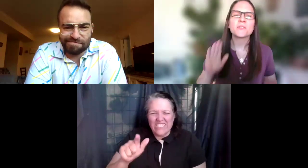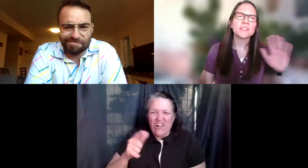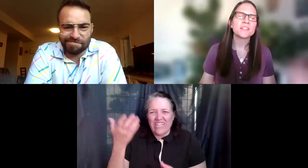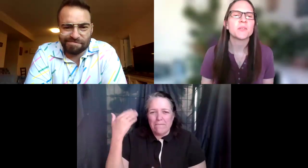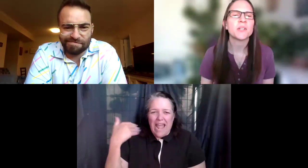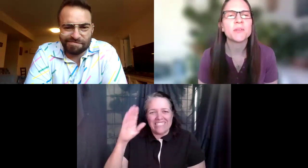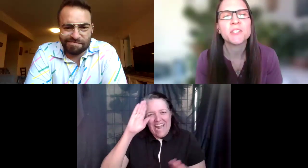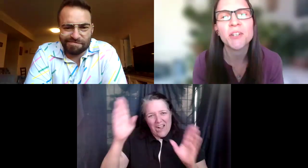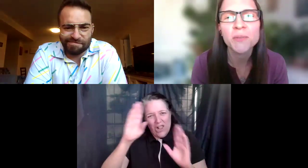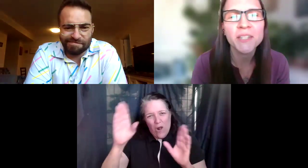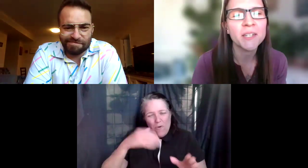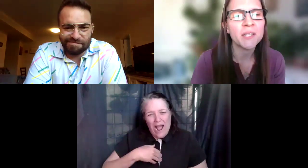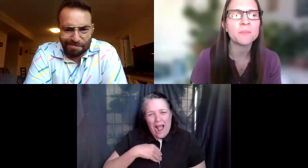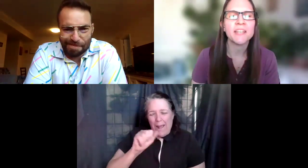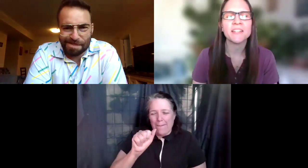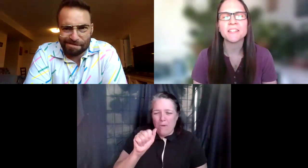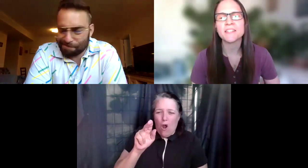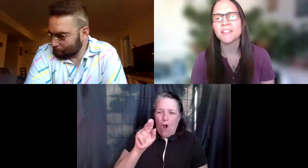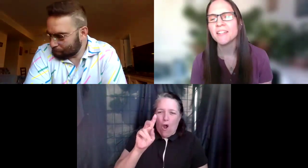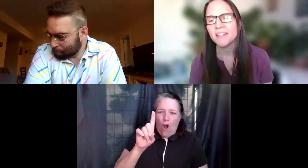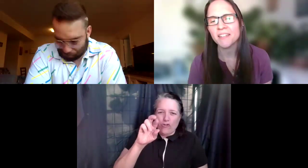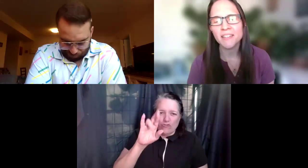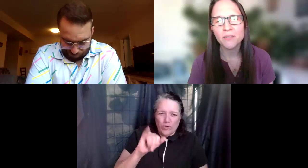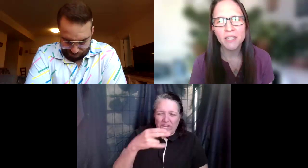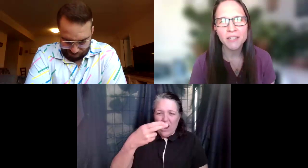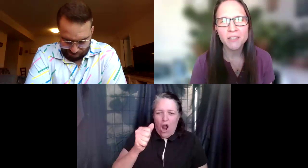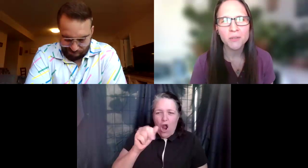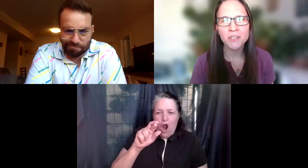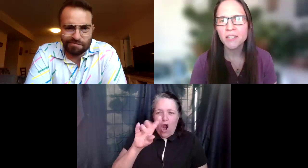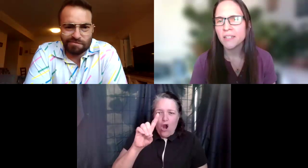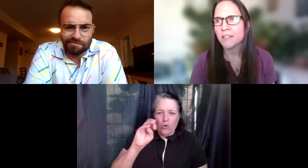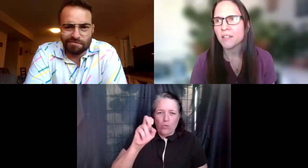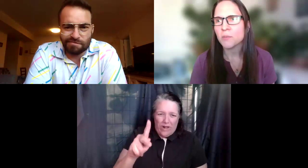So hi, everyone, I'm Audrey Hardwick, I am Hayden's living kidney donor.